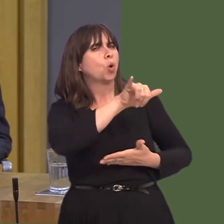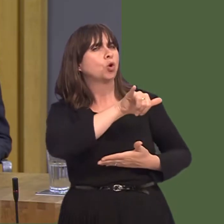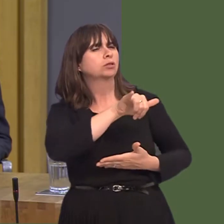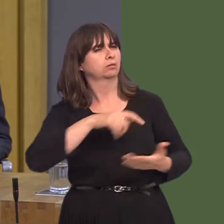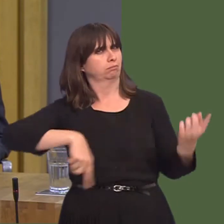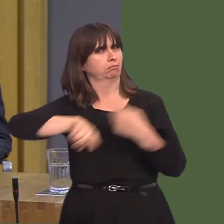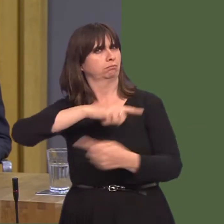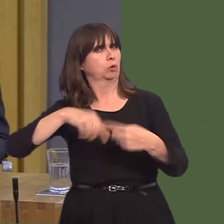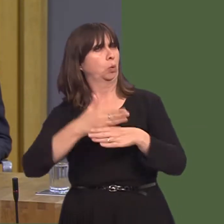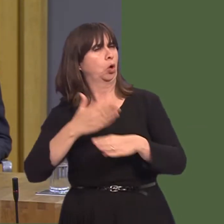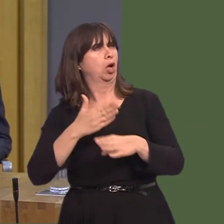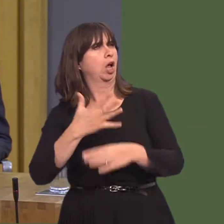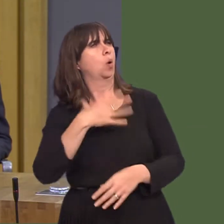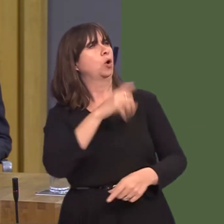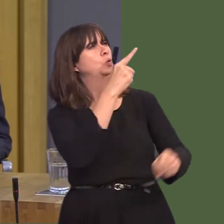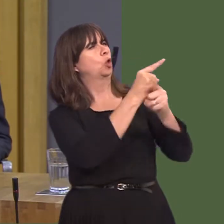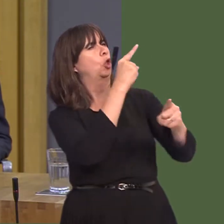deeds rather than warm words.